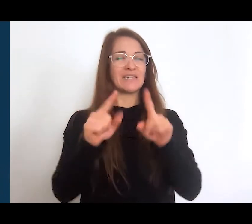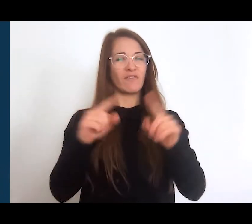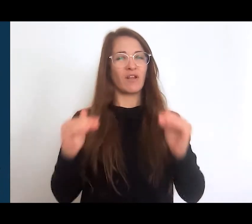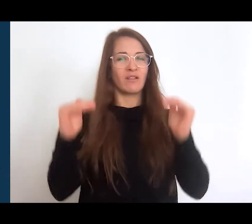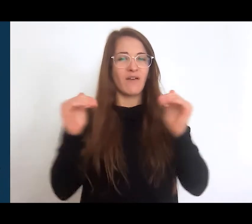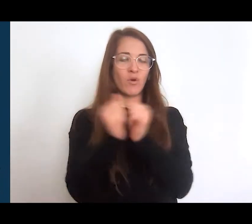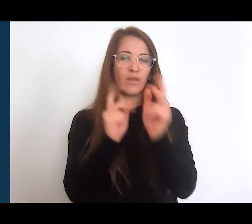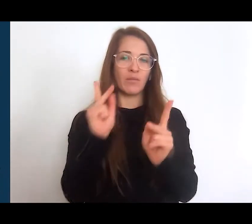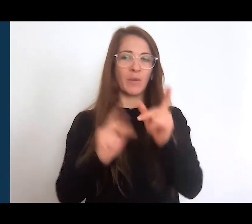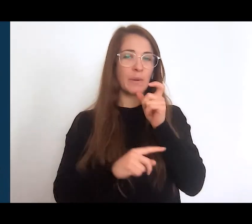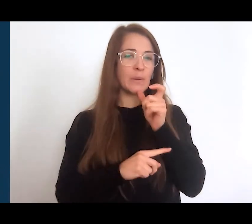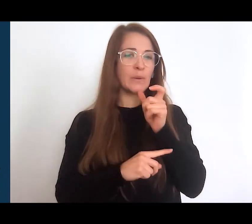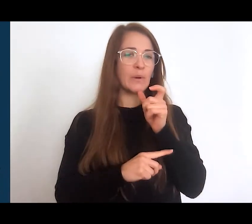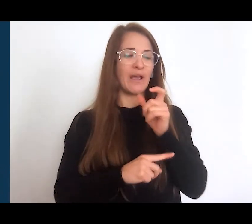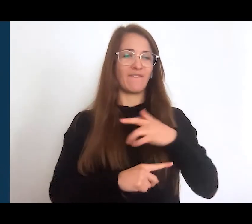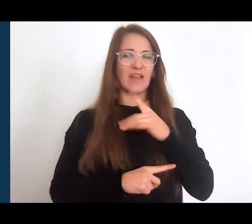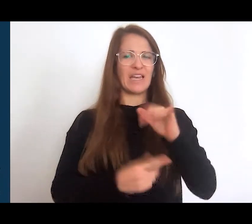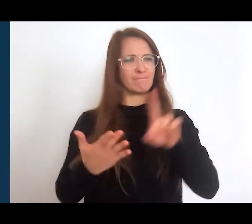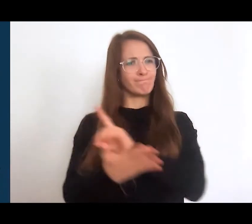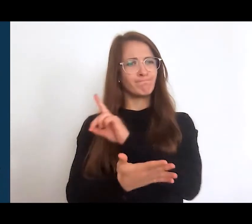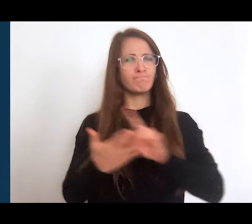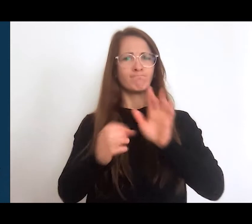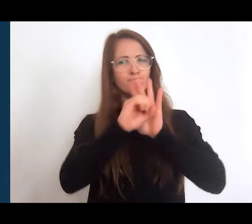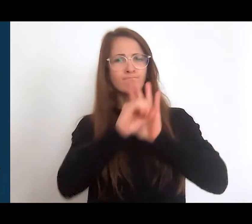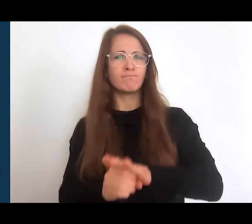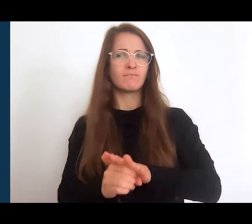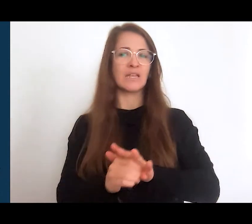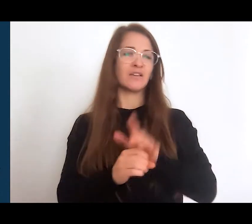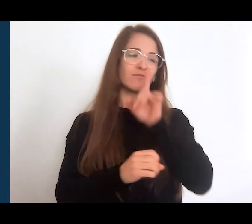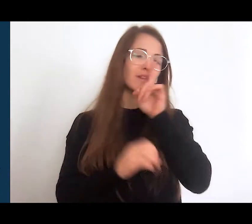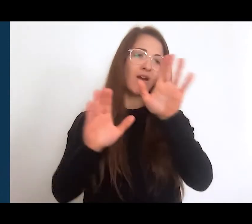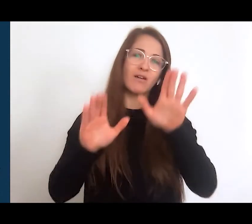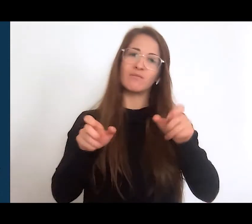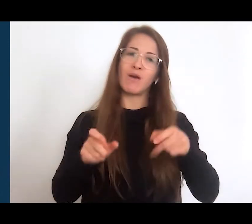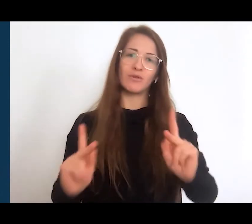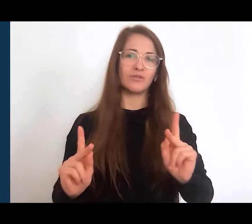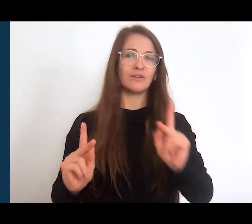TO ASSIST AT DIFFERENT LEVEL WITH PEOPLE AND IT WAS REALLY